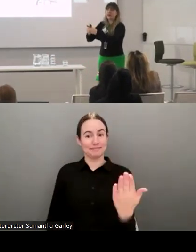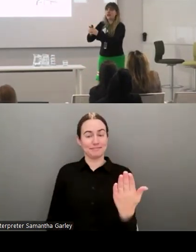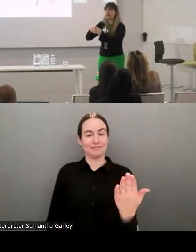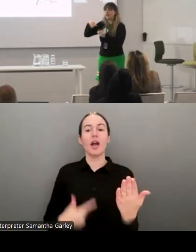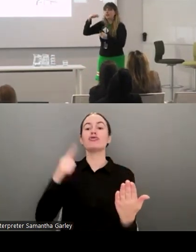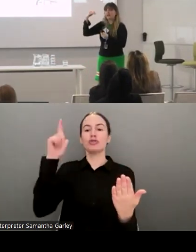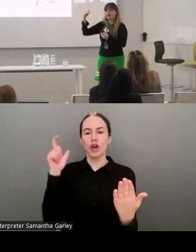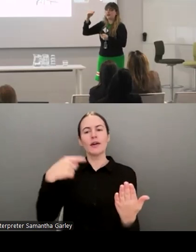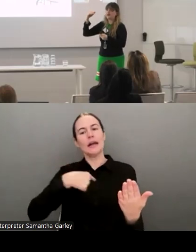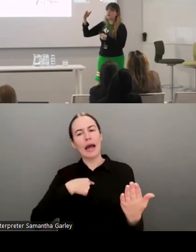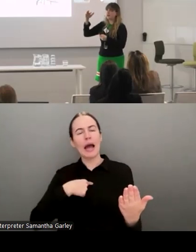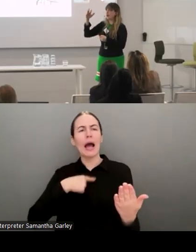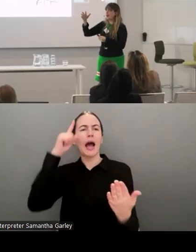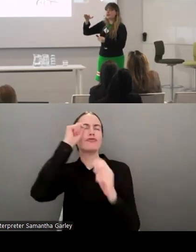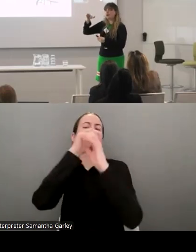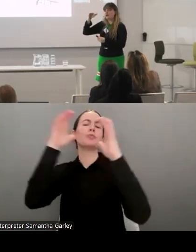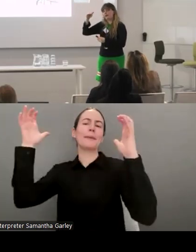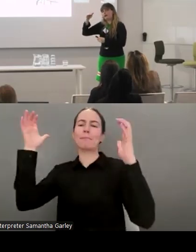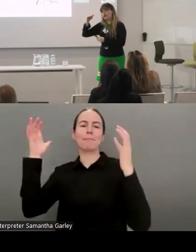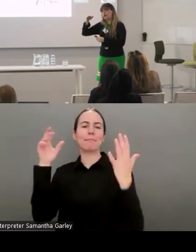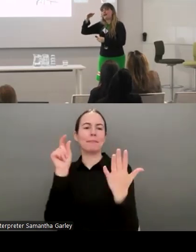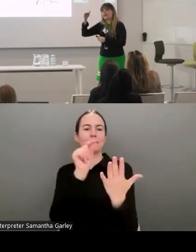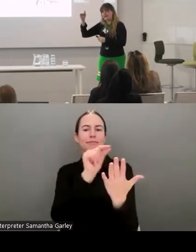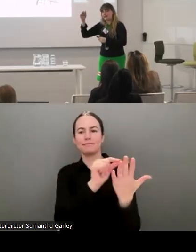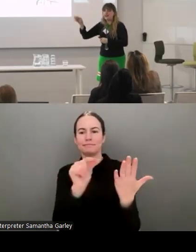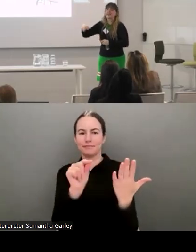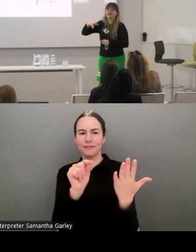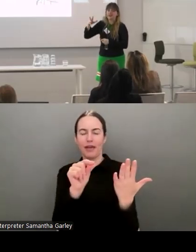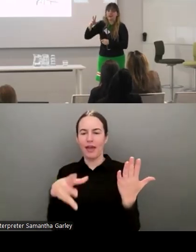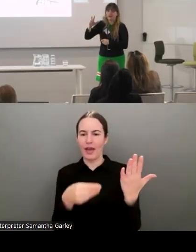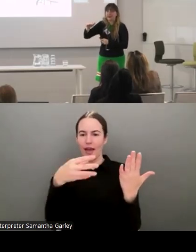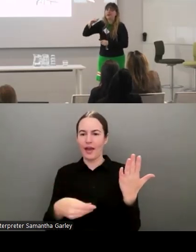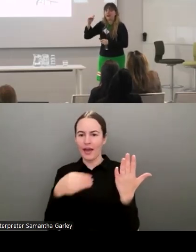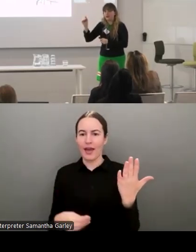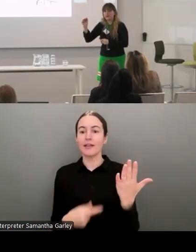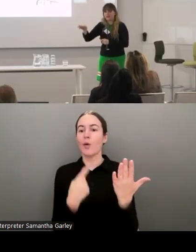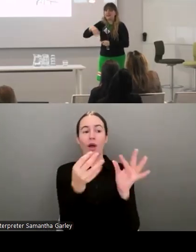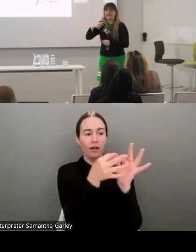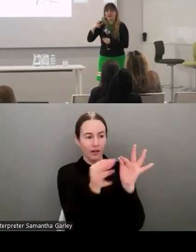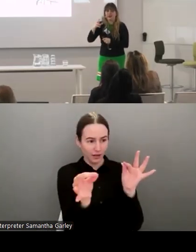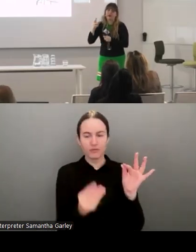And then the idea was that people could write a sentence and then send it off, and then write a new sentence and set it up